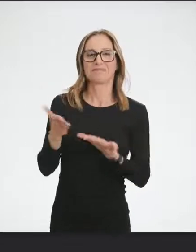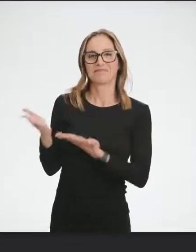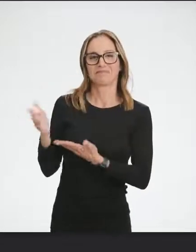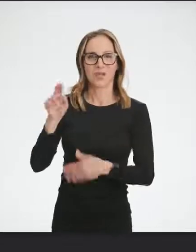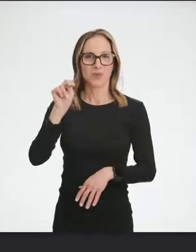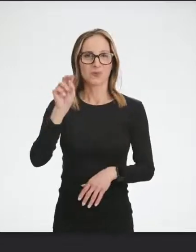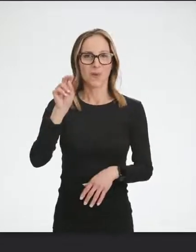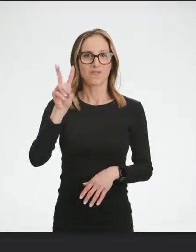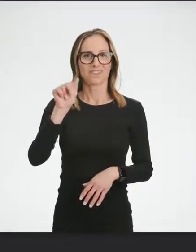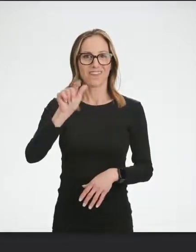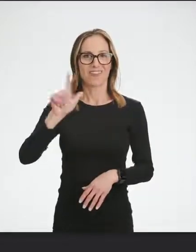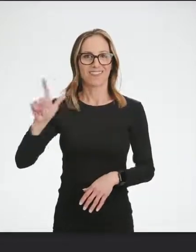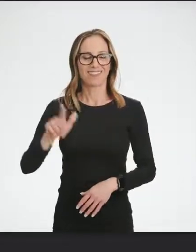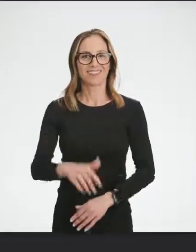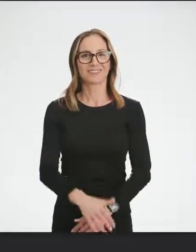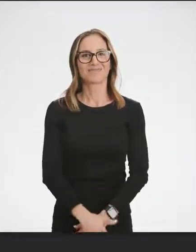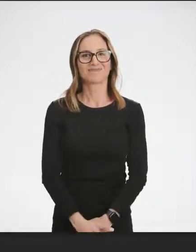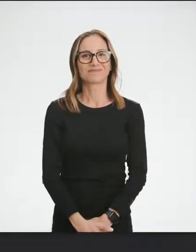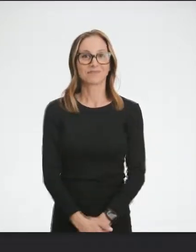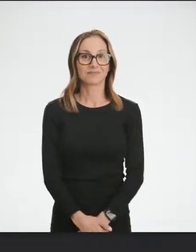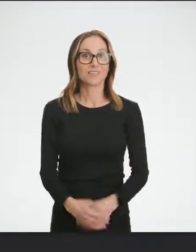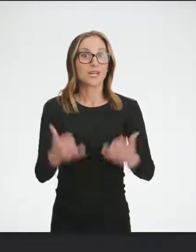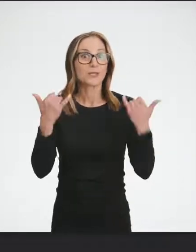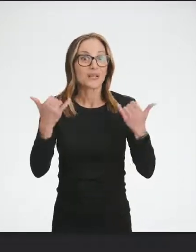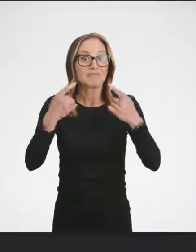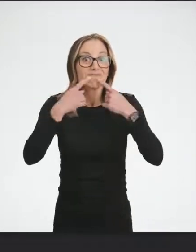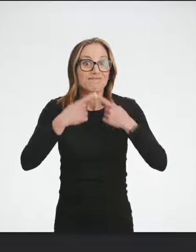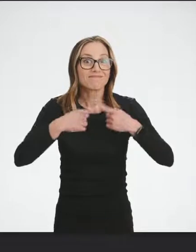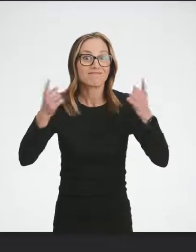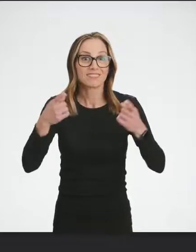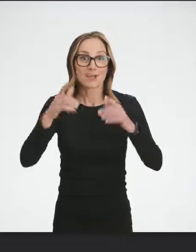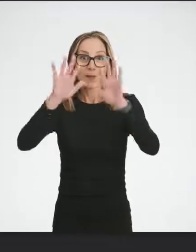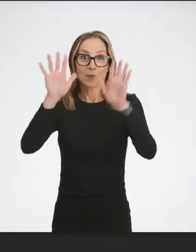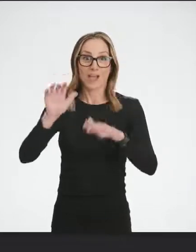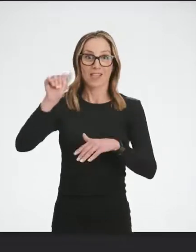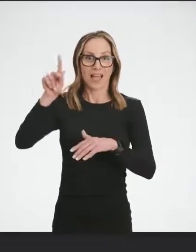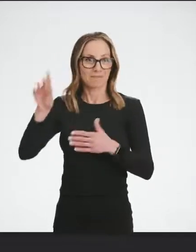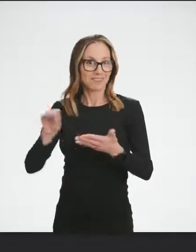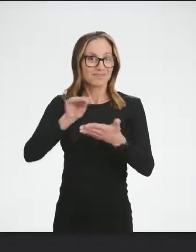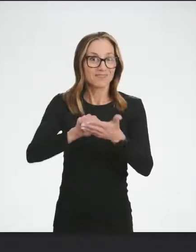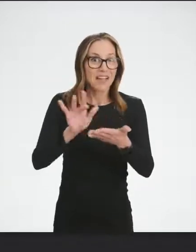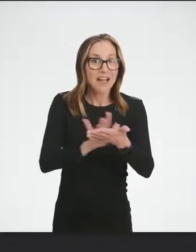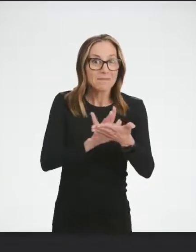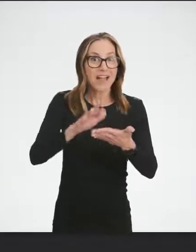Novall Khan: We announced today that we're bringing the Weather app to iPad and Mac,